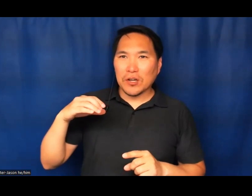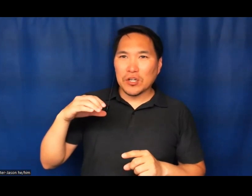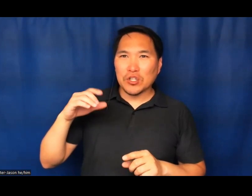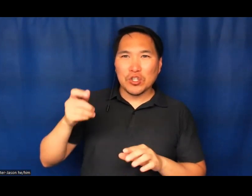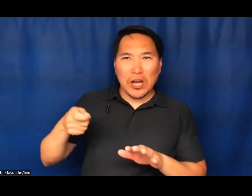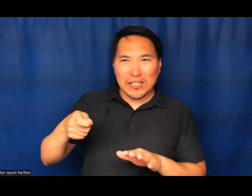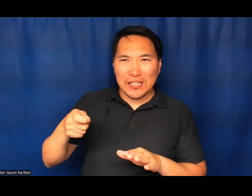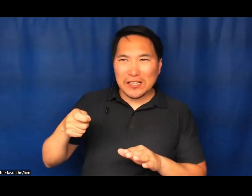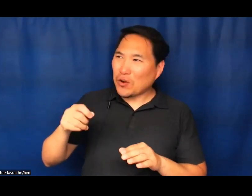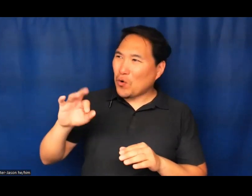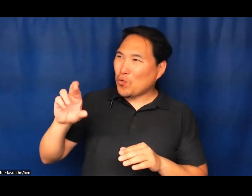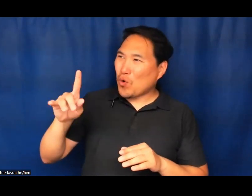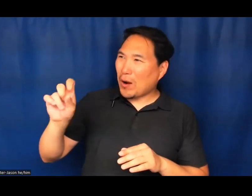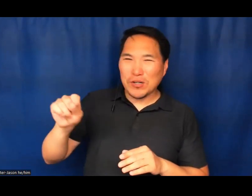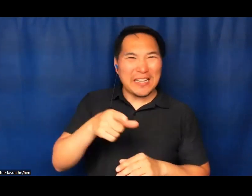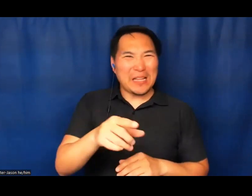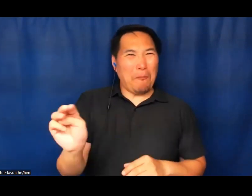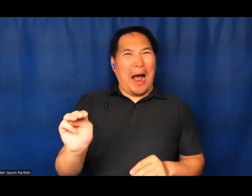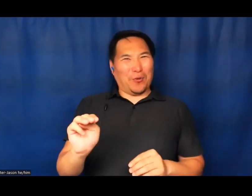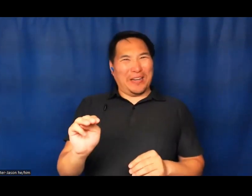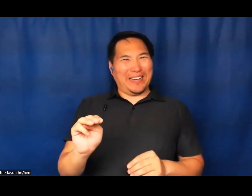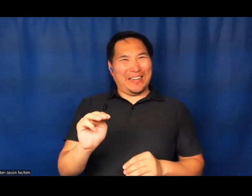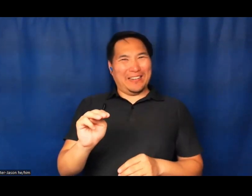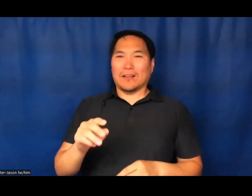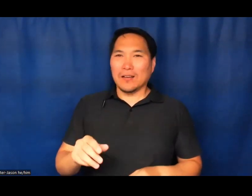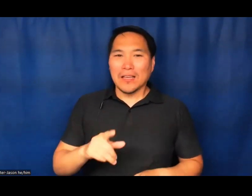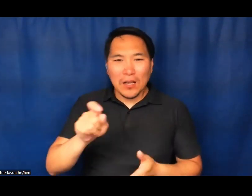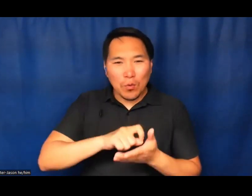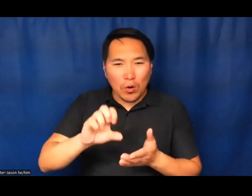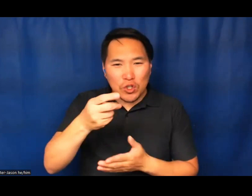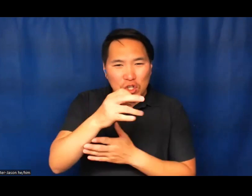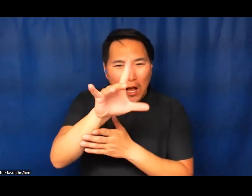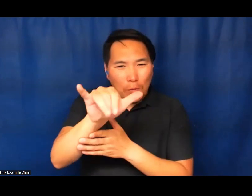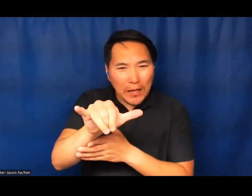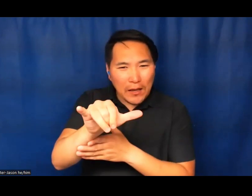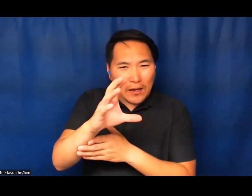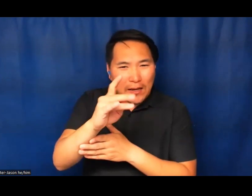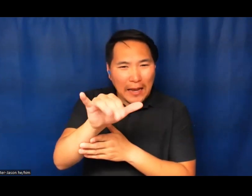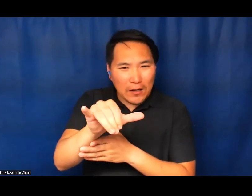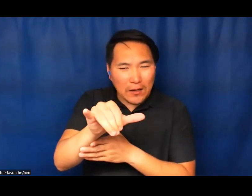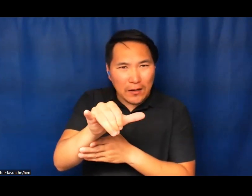moderating force on the Court. Remember this is the guy who wrote Shelby County and parents involve.